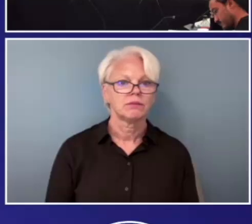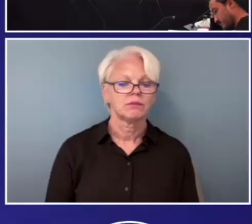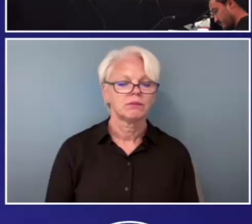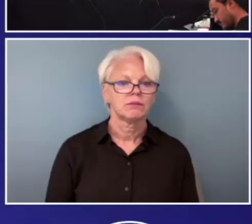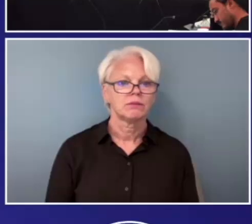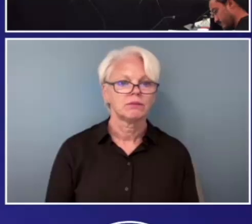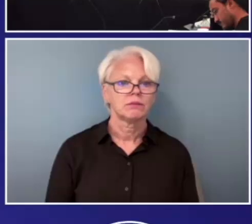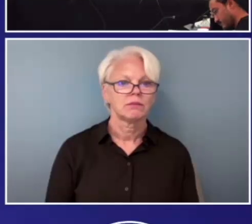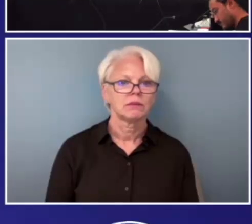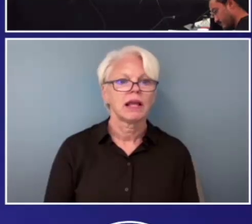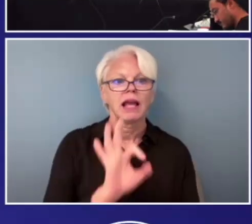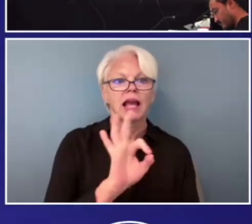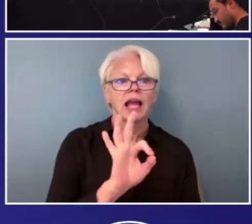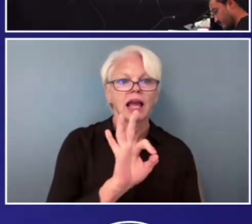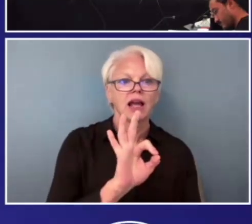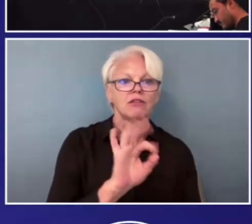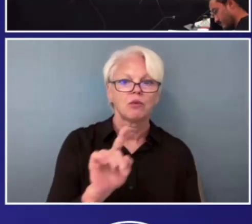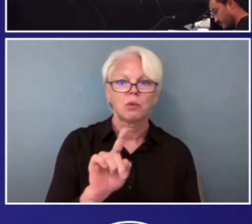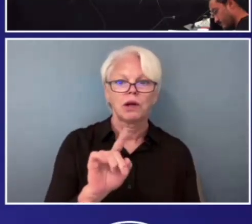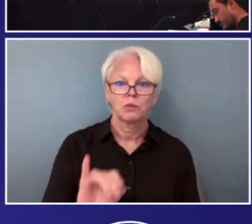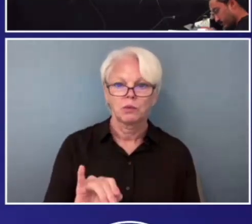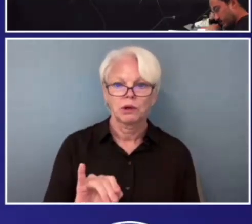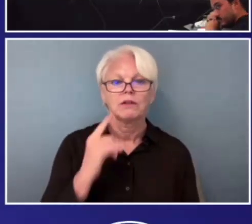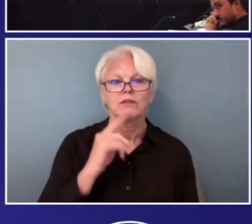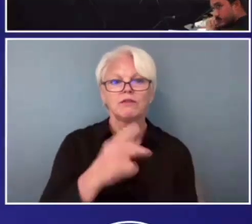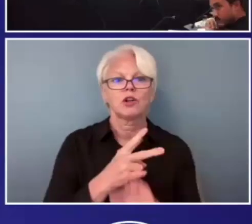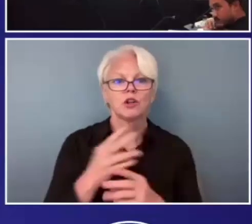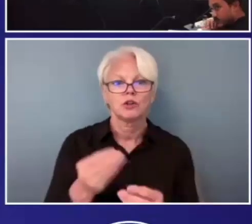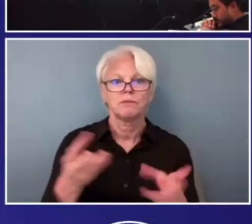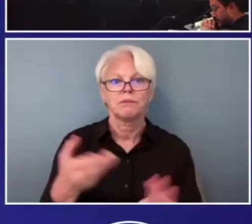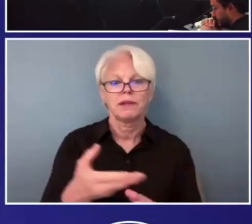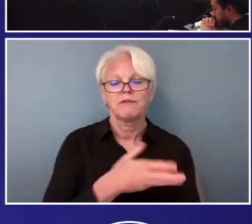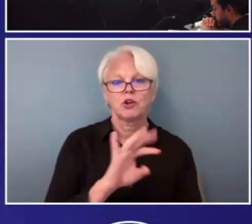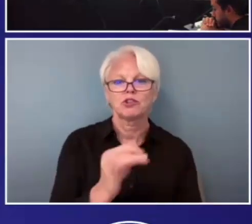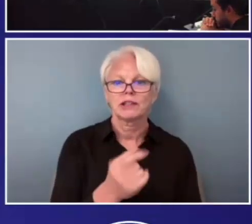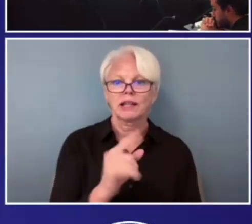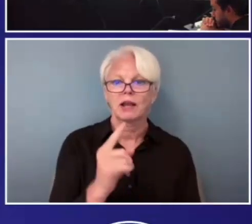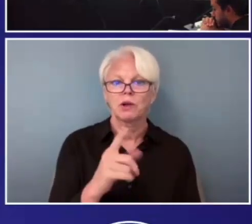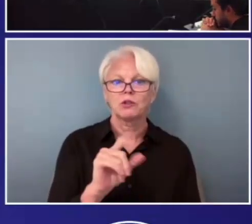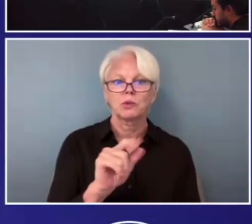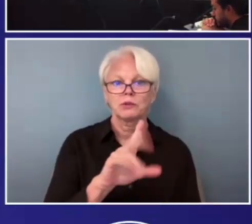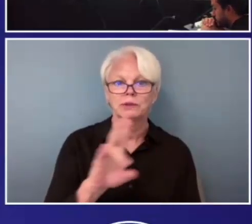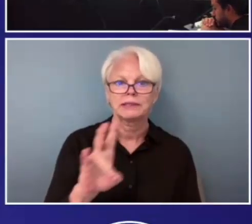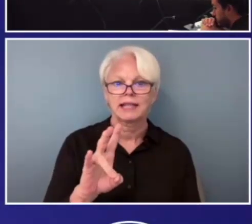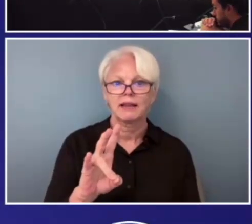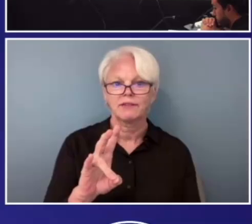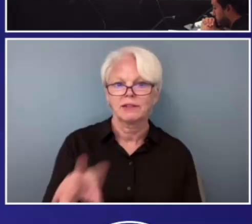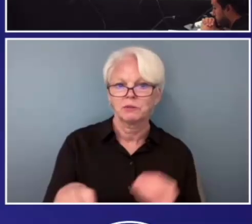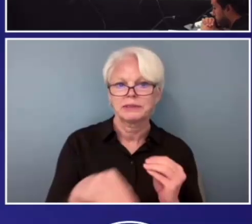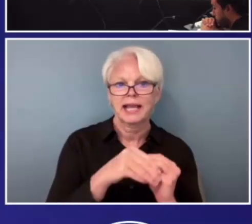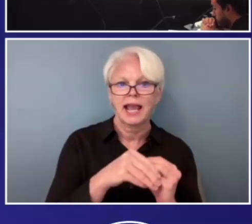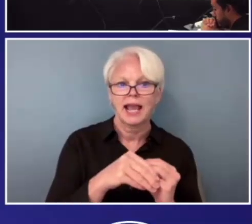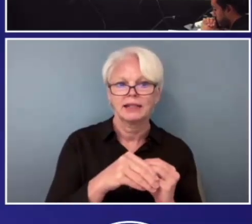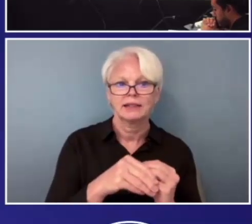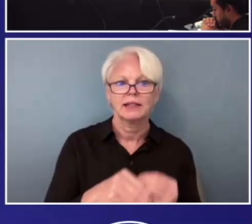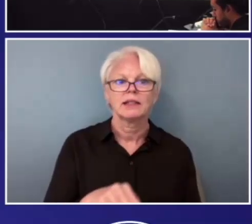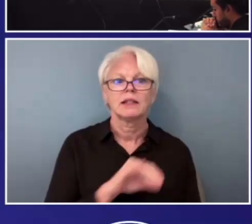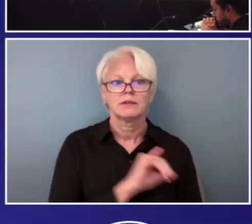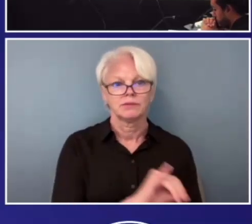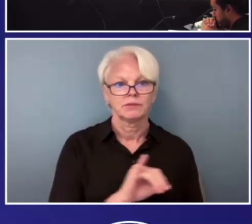(f)(1) Romanette one for loans disbursed before July 1, 2027, has been added. Romanette two for loans disbursed on or